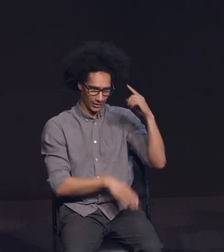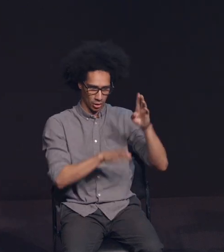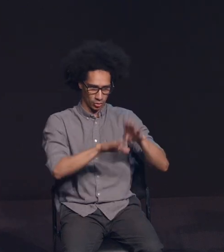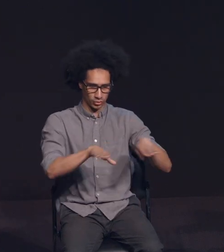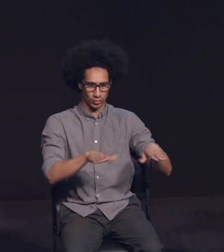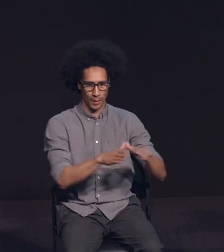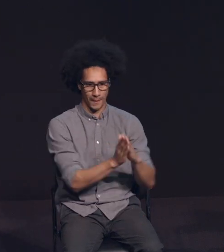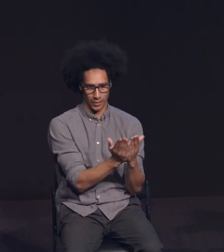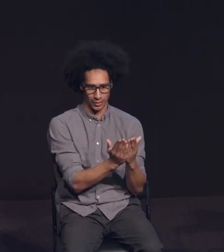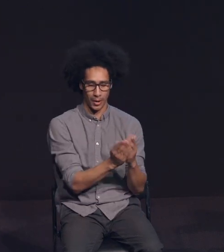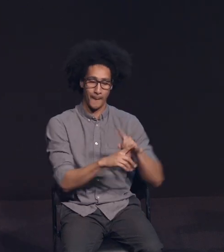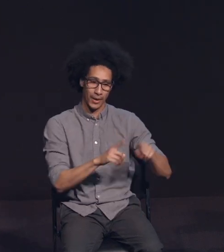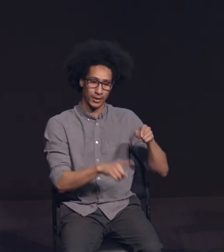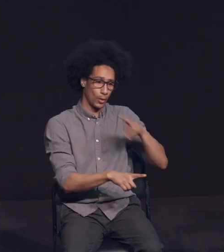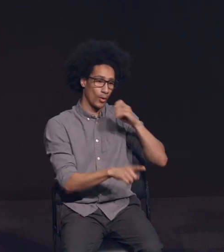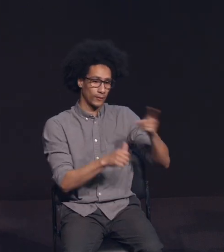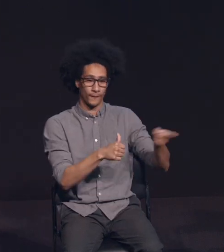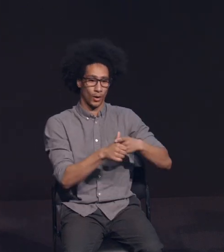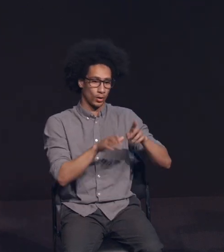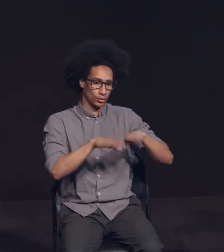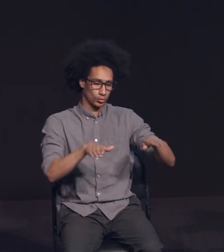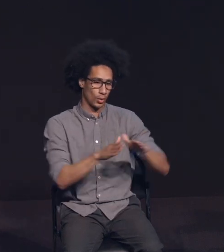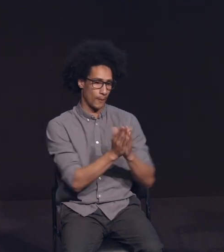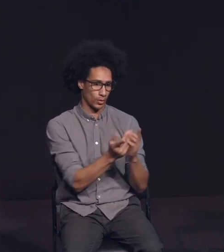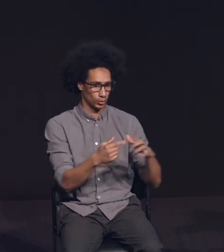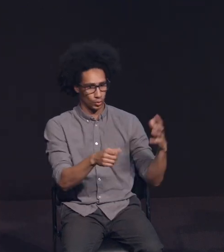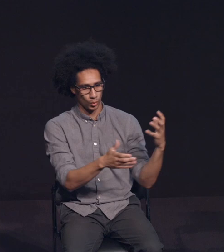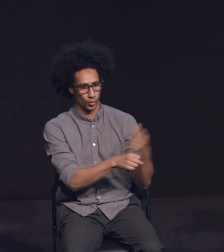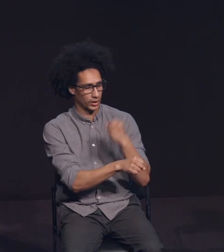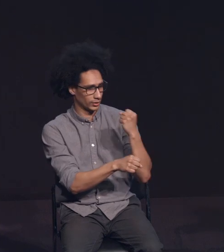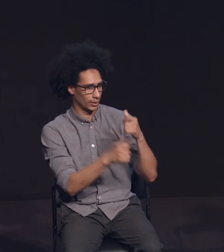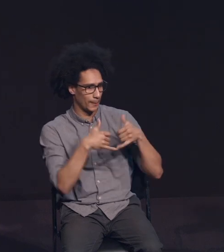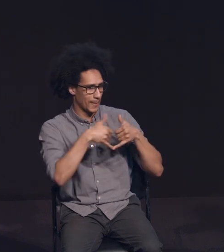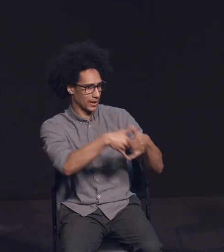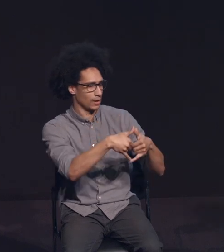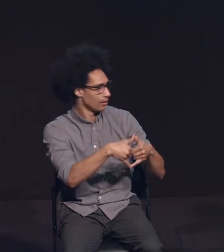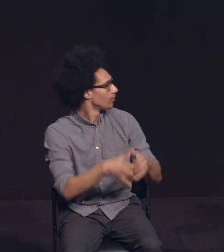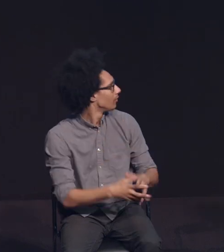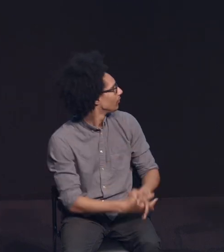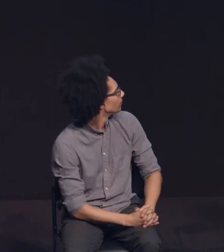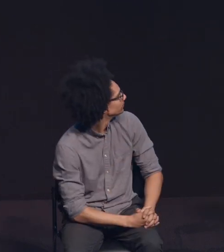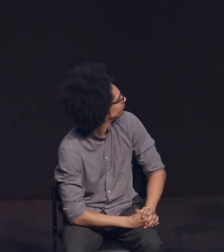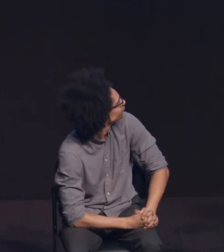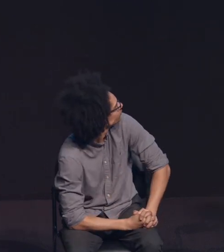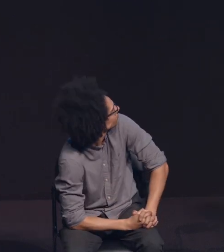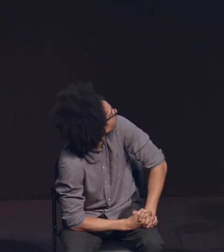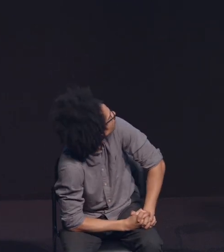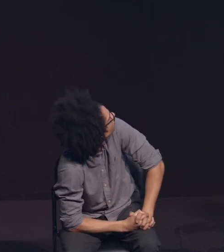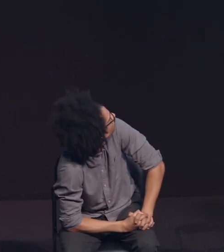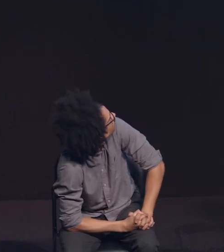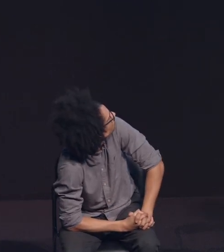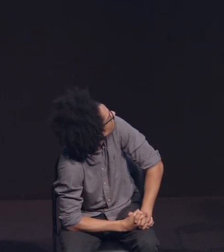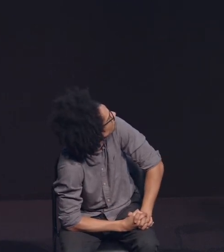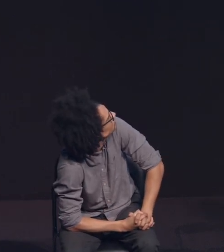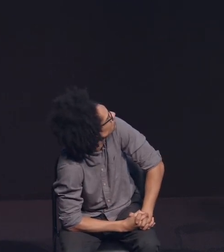such book to win this Caldecott Medal, if I'm reading it correctly, if--yeah.